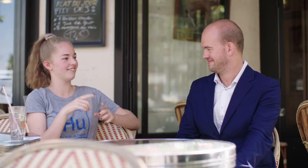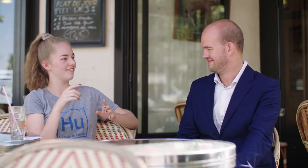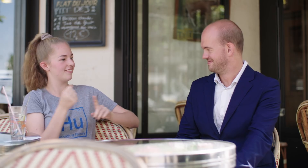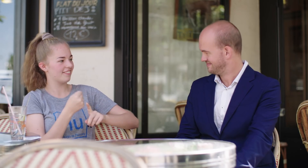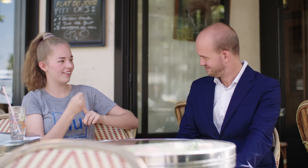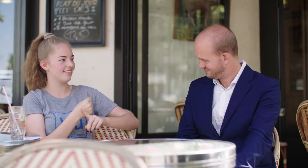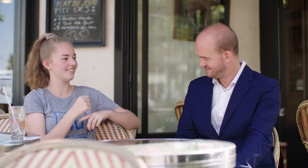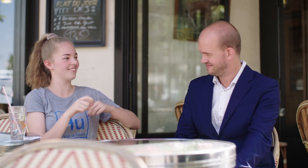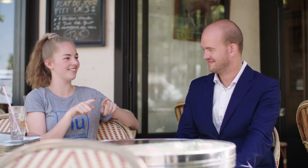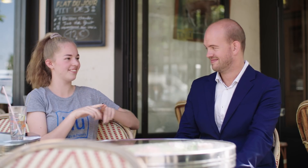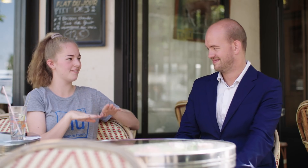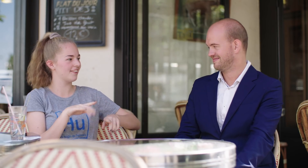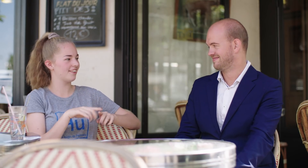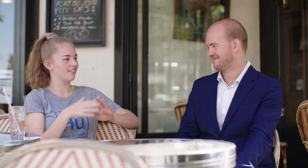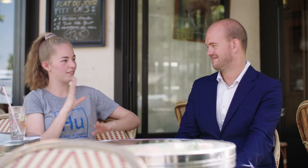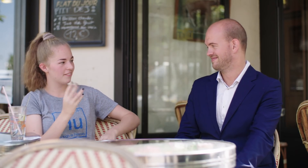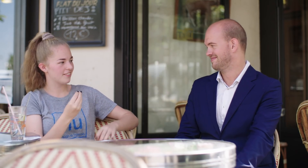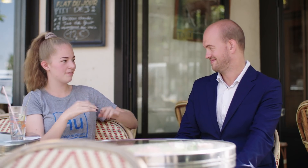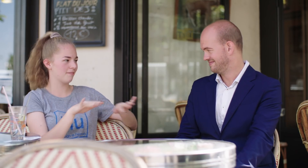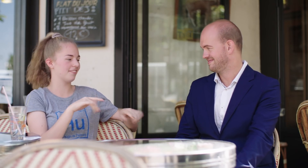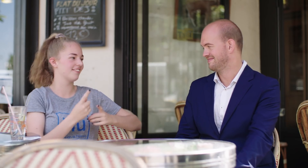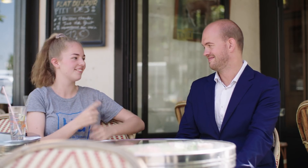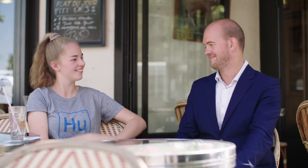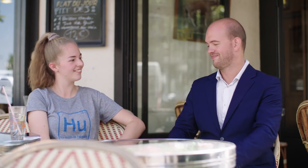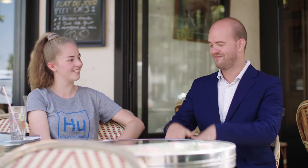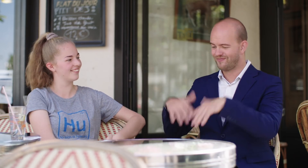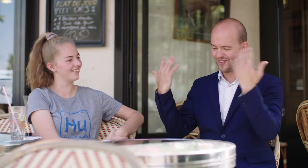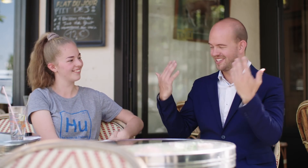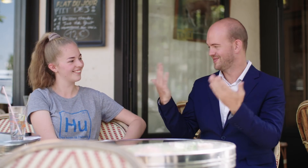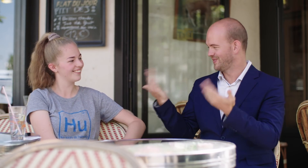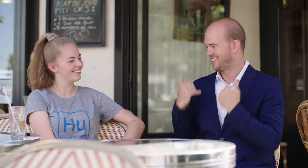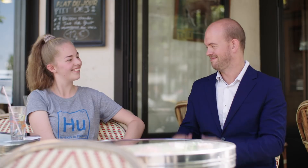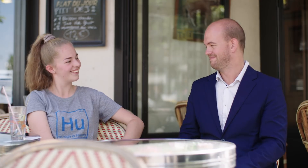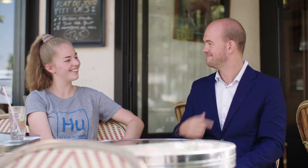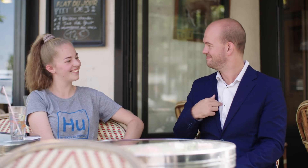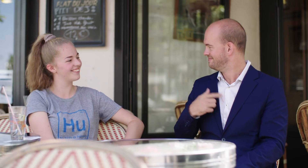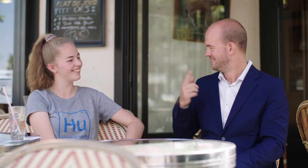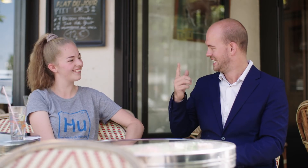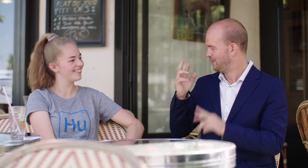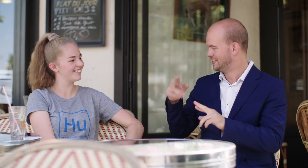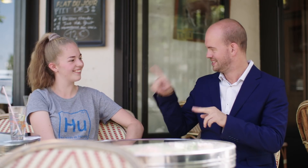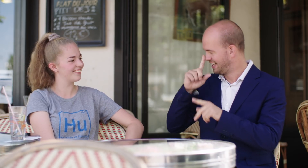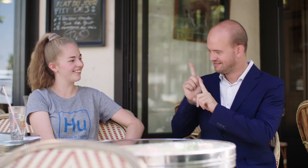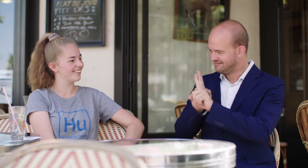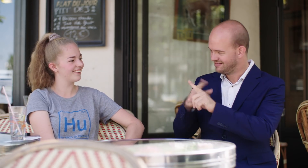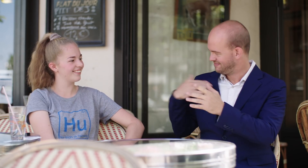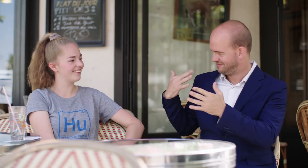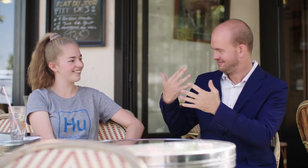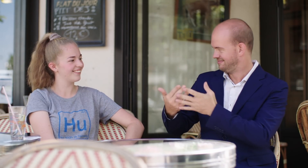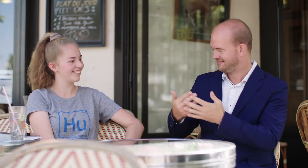maybe something similar to what you do in the Youth Section. Absolutely. You're more than welcome.